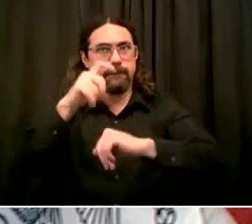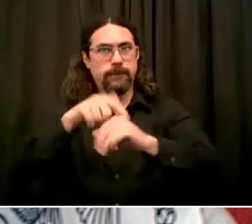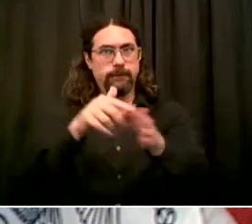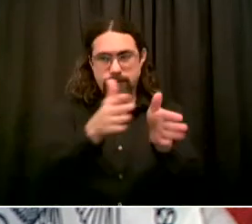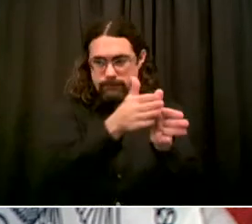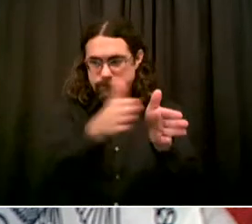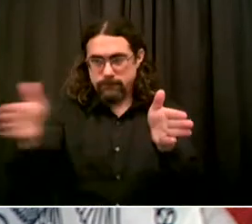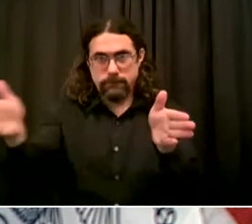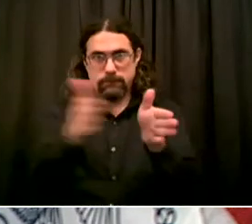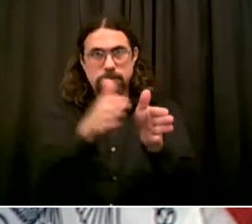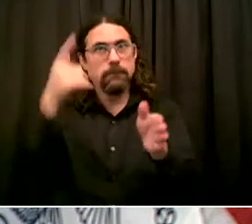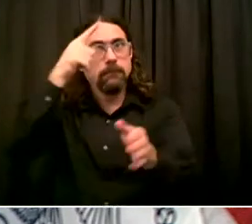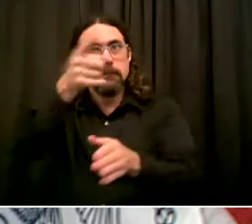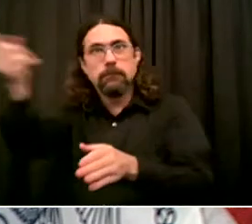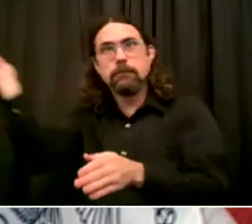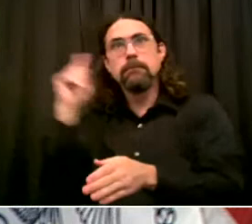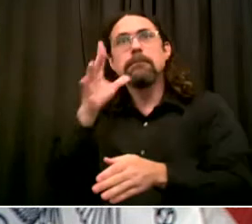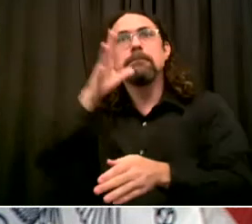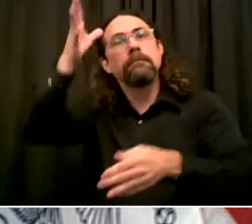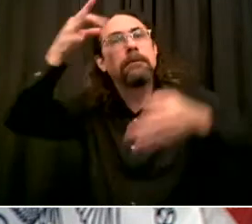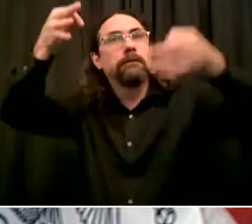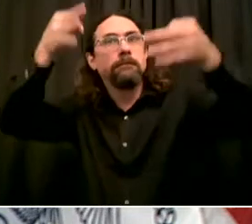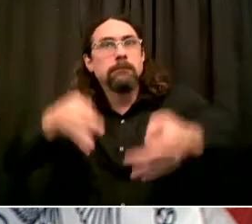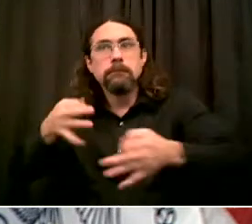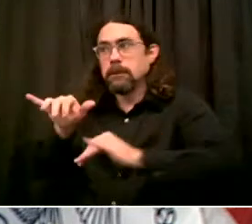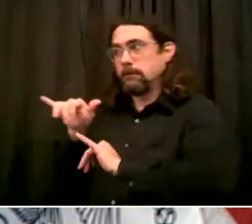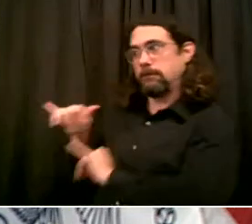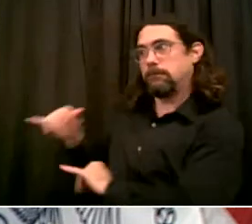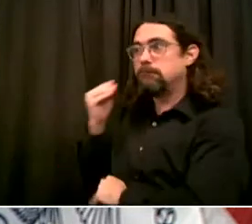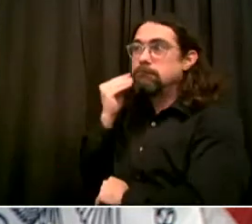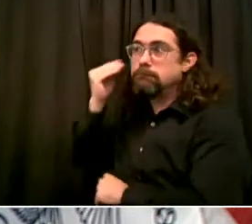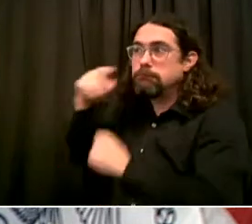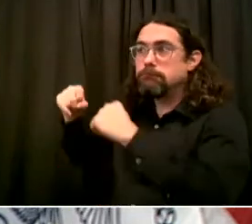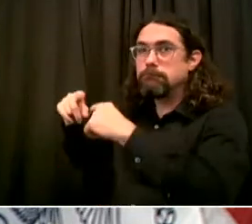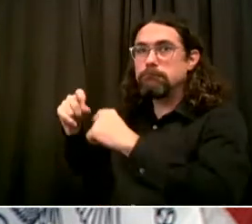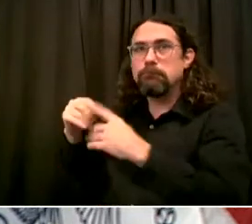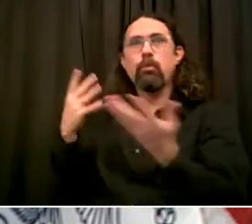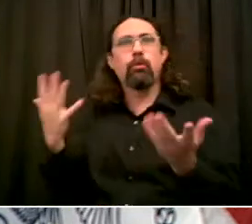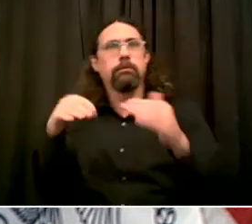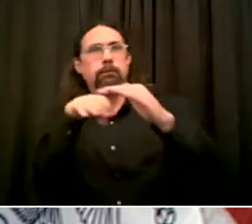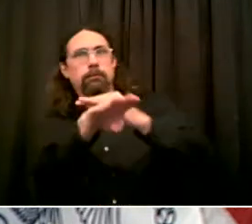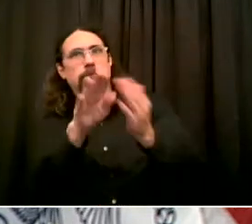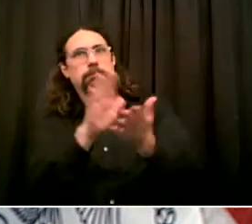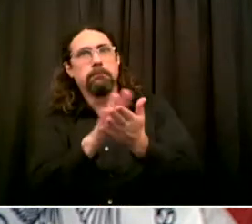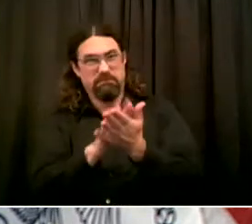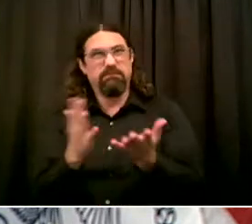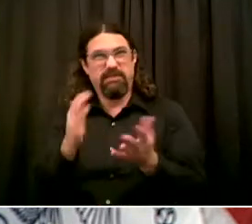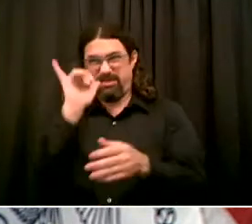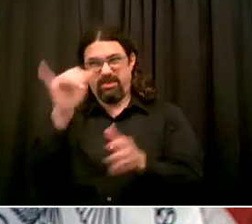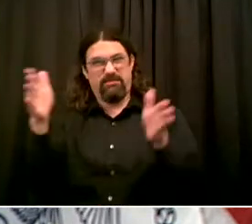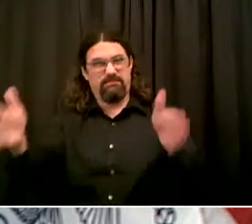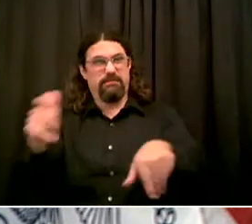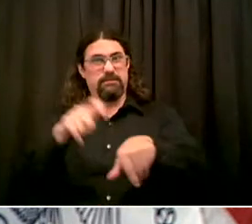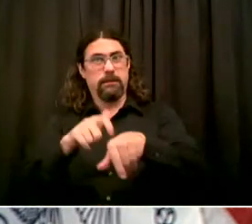HET D ENOF NOVEMBER, BEGINNING OF DECEMBER. SO THERE IS TIME TO MAKE ADJUSTMENTS. AGAIN,N,FO R R